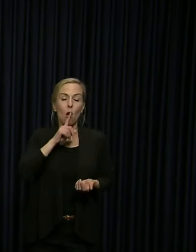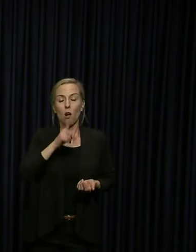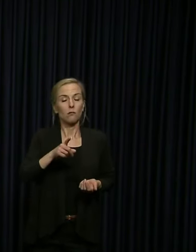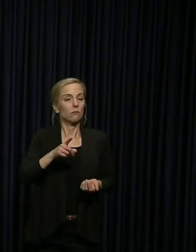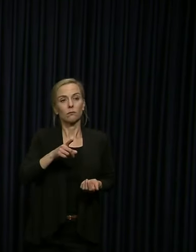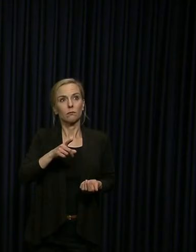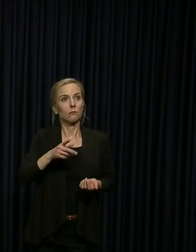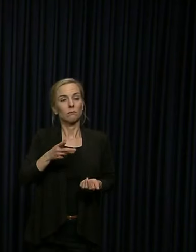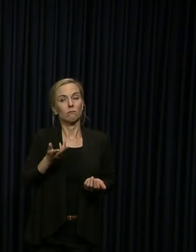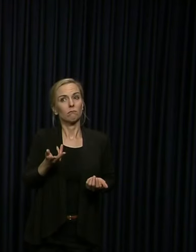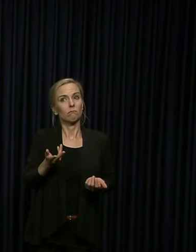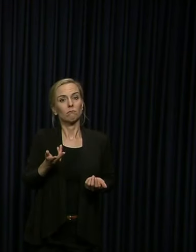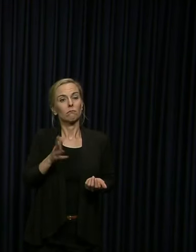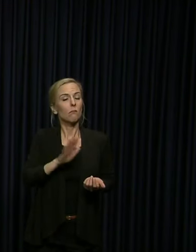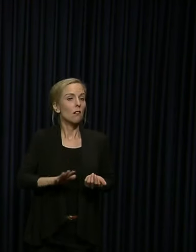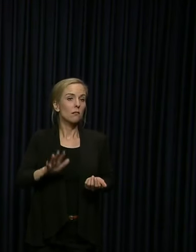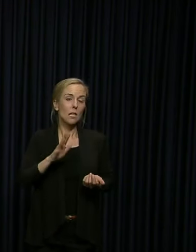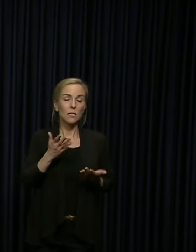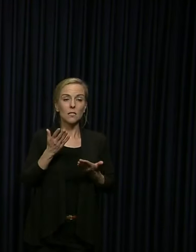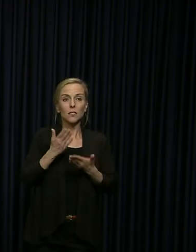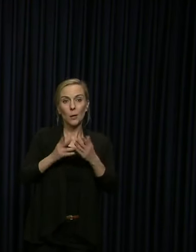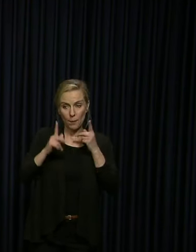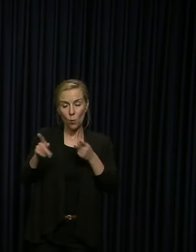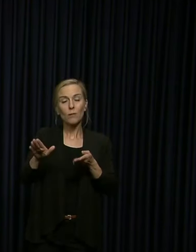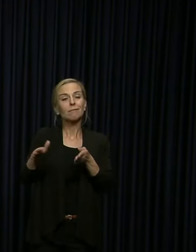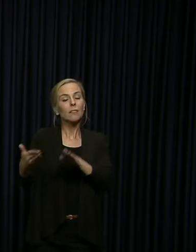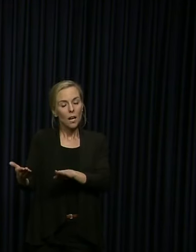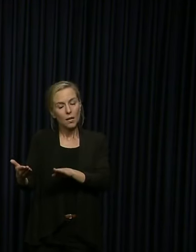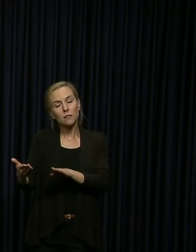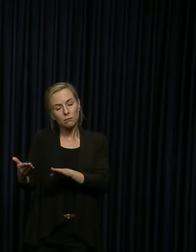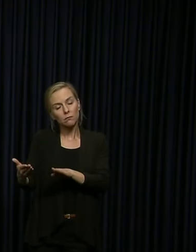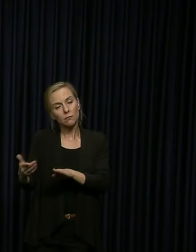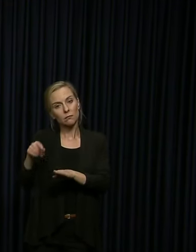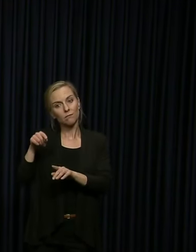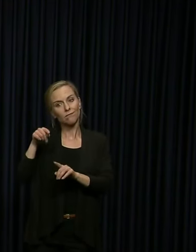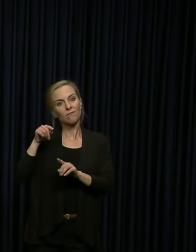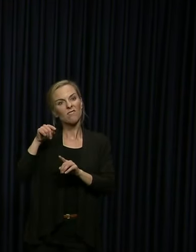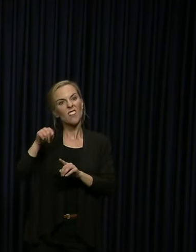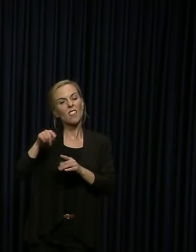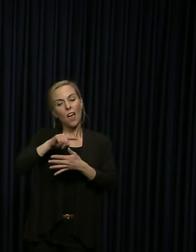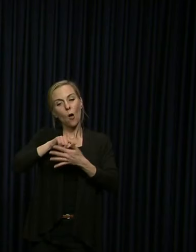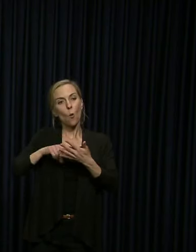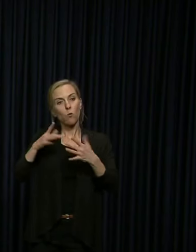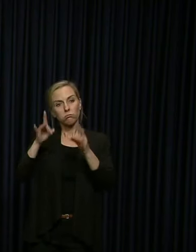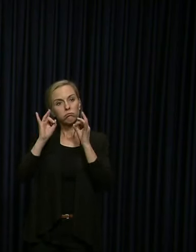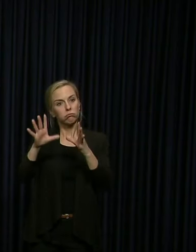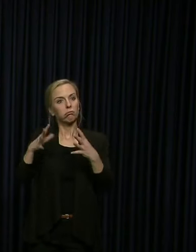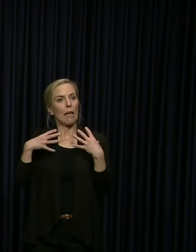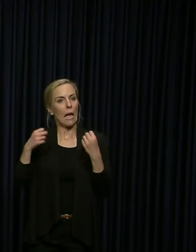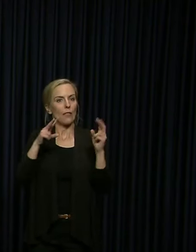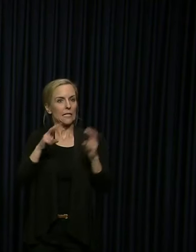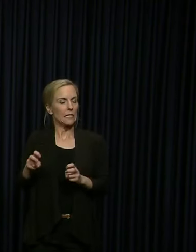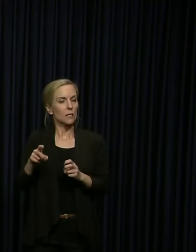WORKERS GOING INTO THESE SITUATIONS WITH THE POSSIBILITY OF GETTING THE CORONAVIRUS,